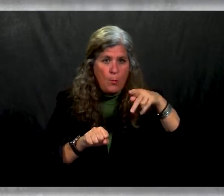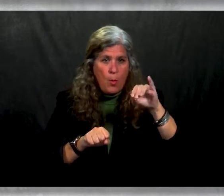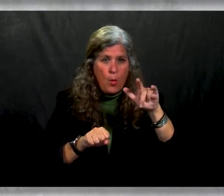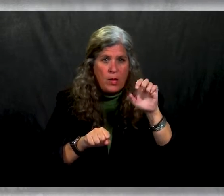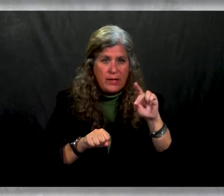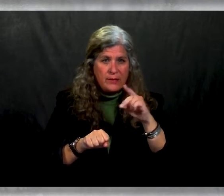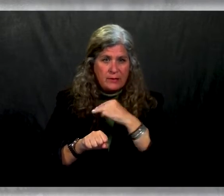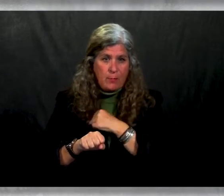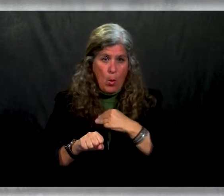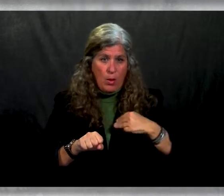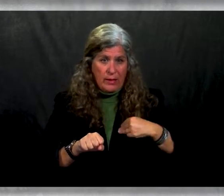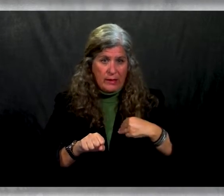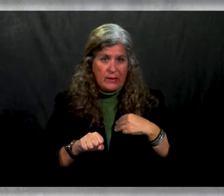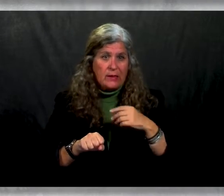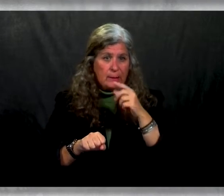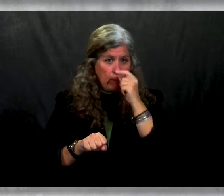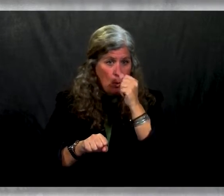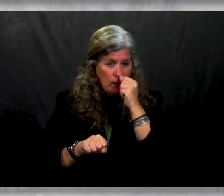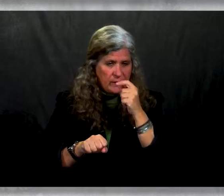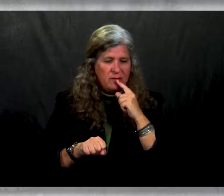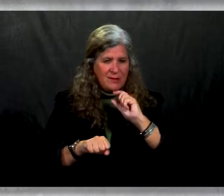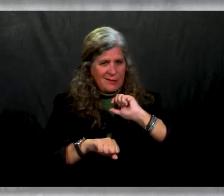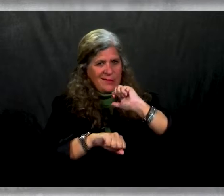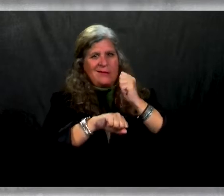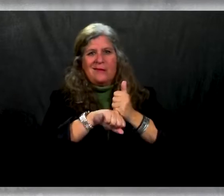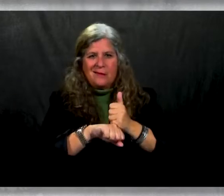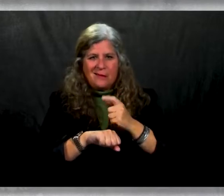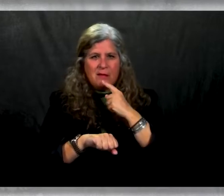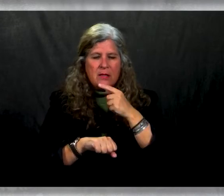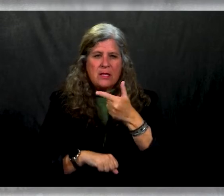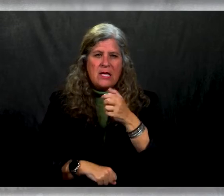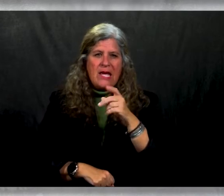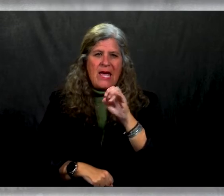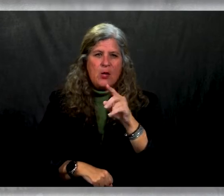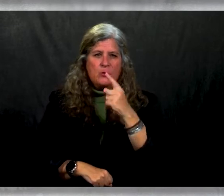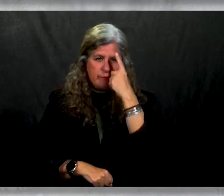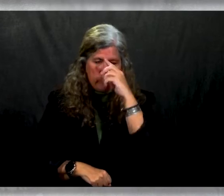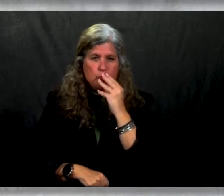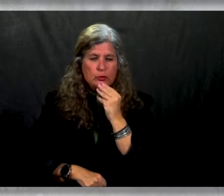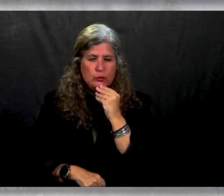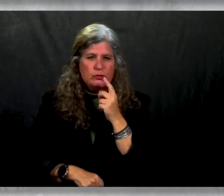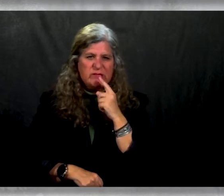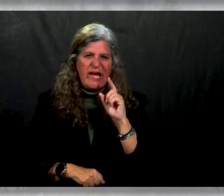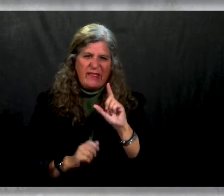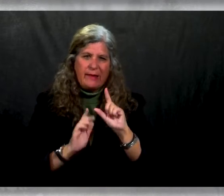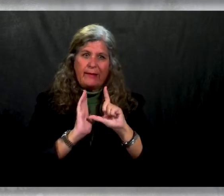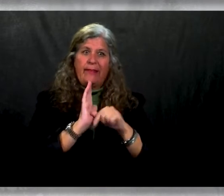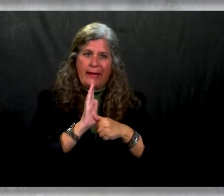towards the creation of Jewish ghettos and eventually genocide. Later that month, Joseph Stalin